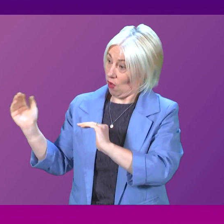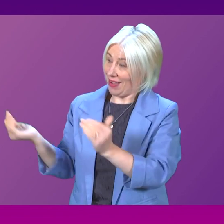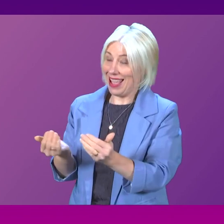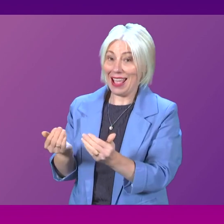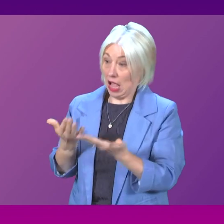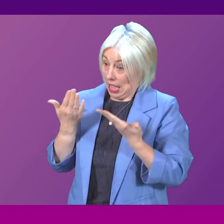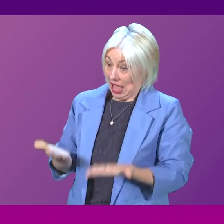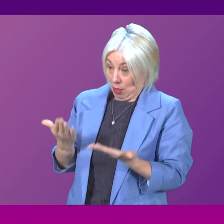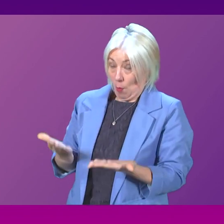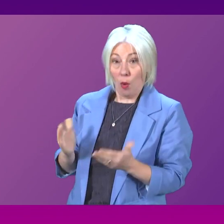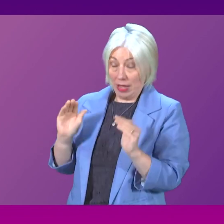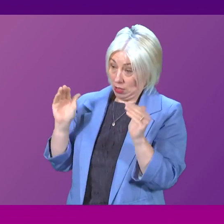in an intensive care ward.